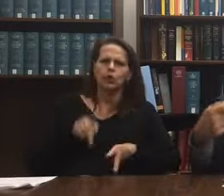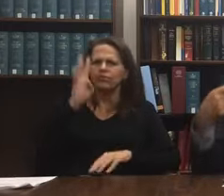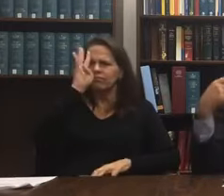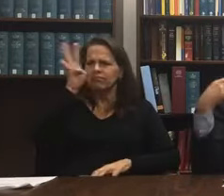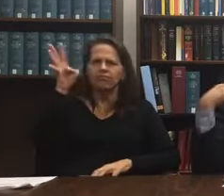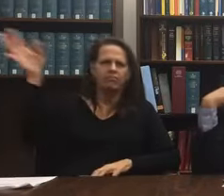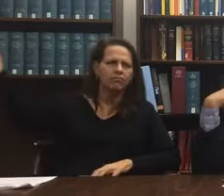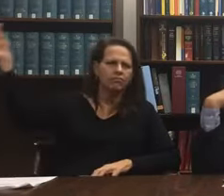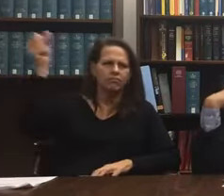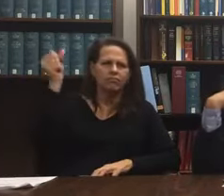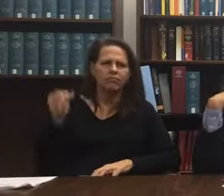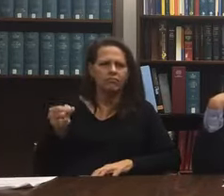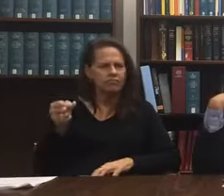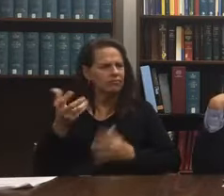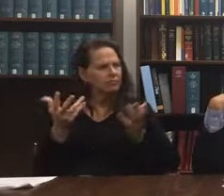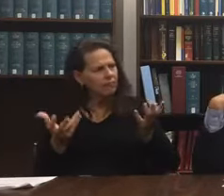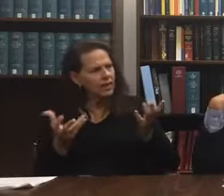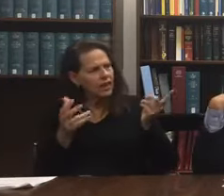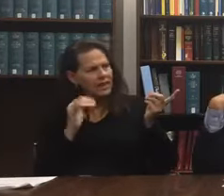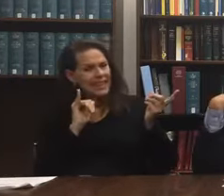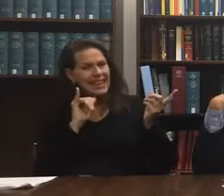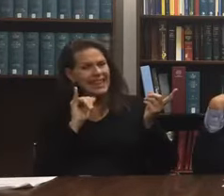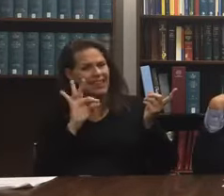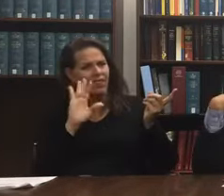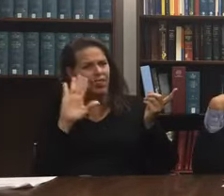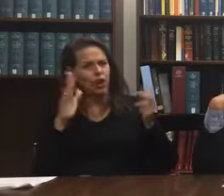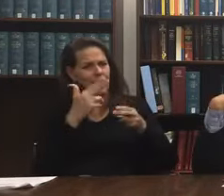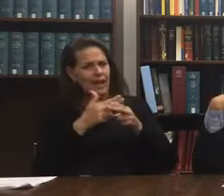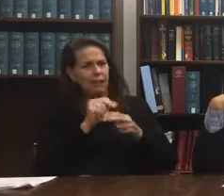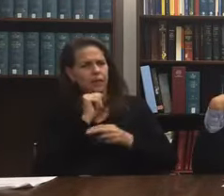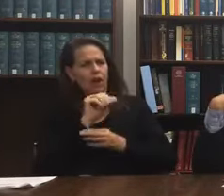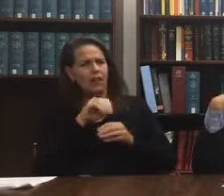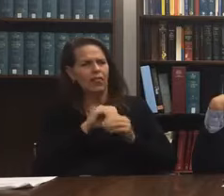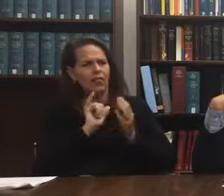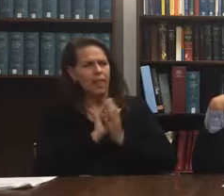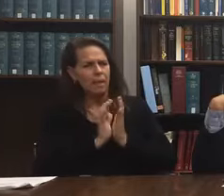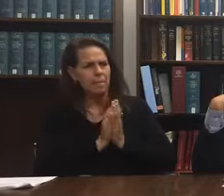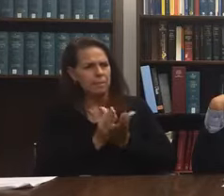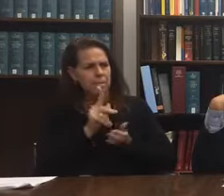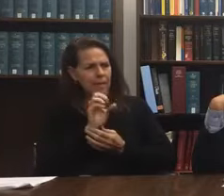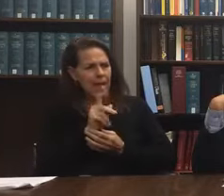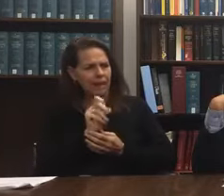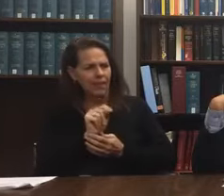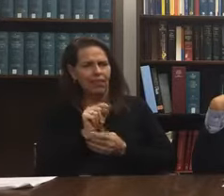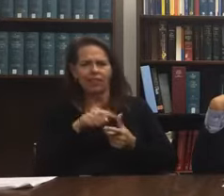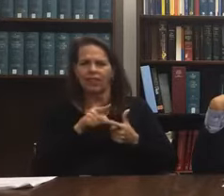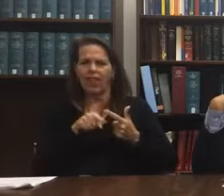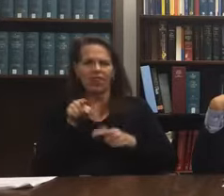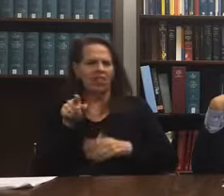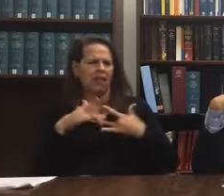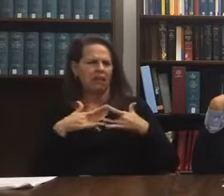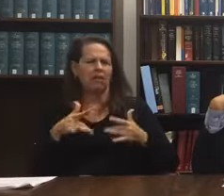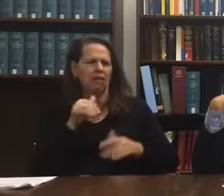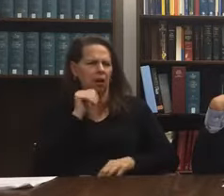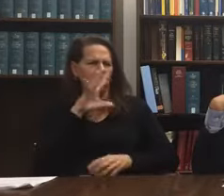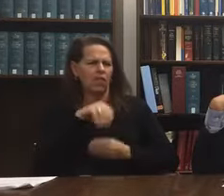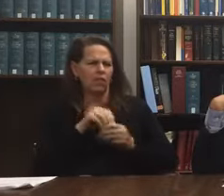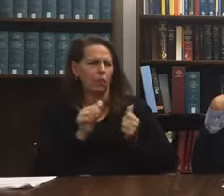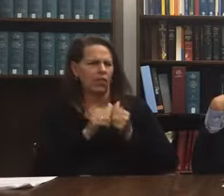written in the notes and Peter if their name is not in that packet then they typically weren't involved with the decision process is that correct that's